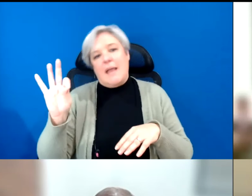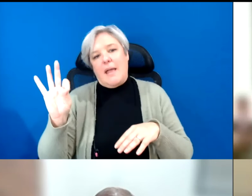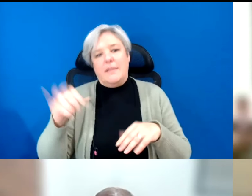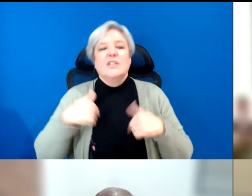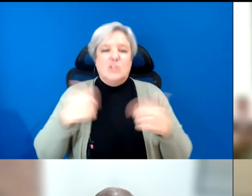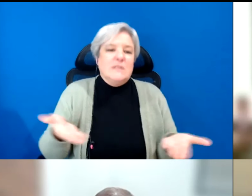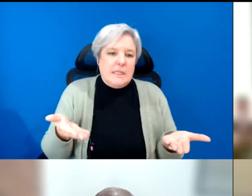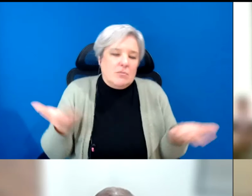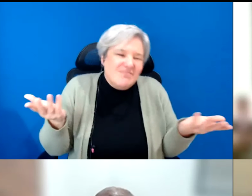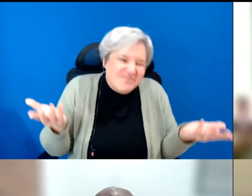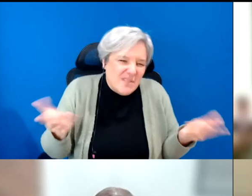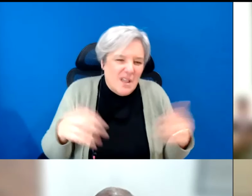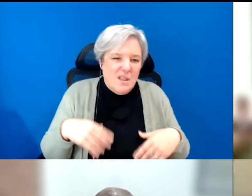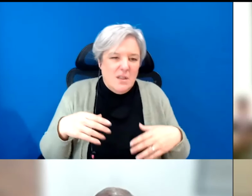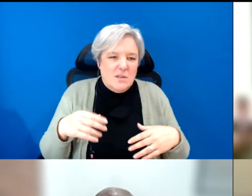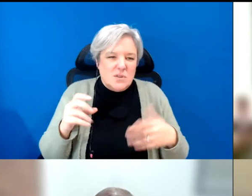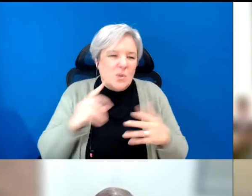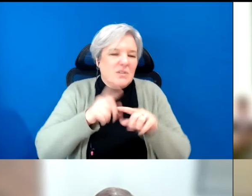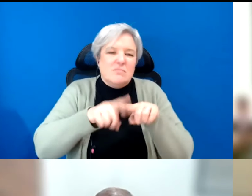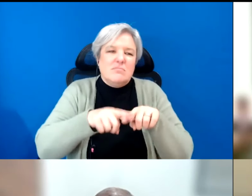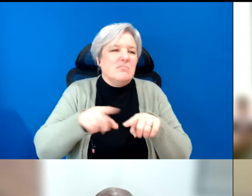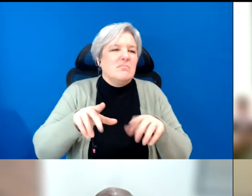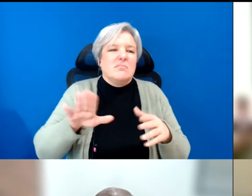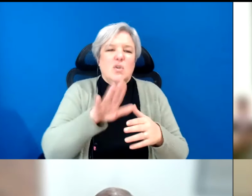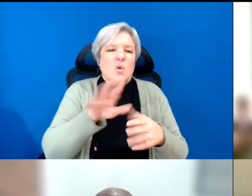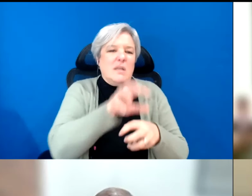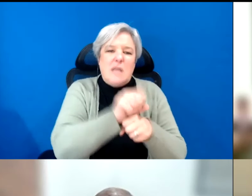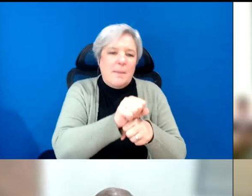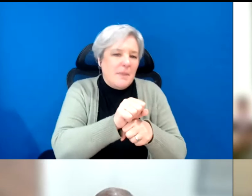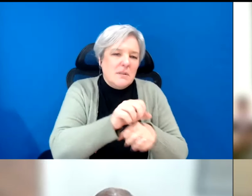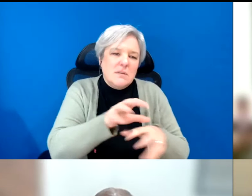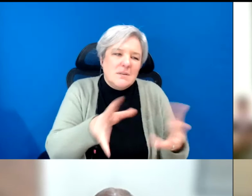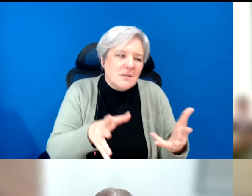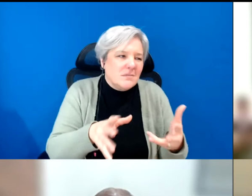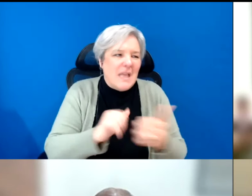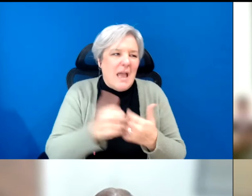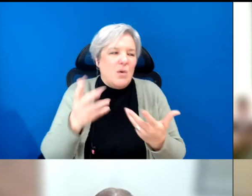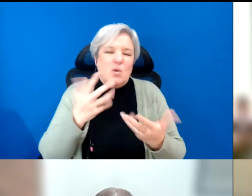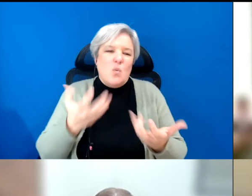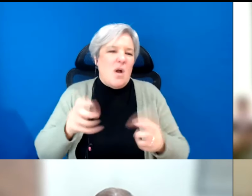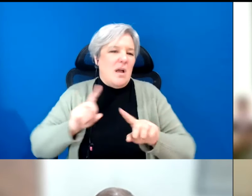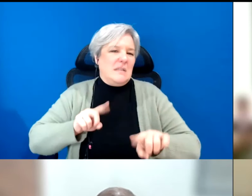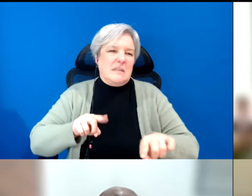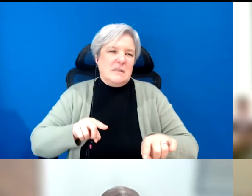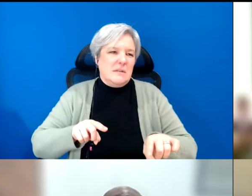So it's just based on how you take your assignments or how you want to take attendance. But we do need to have